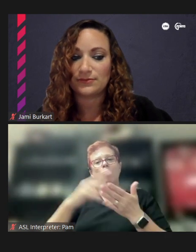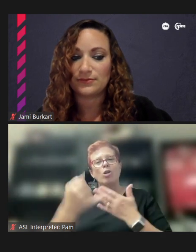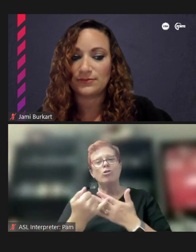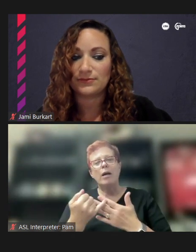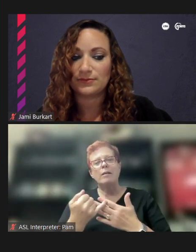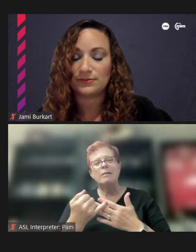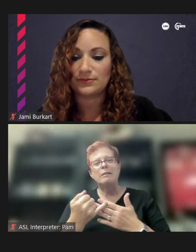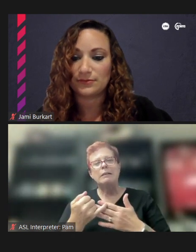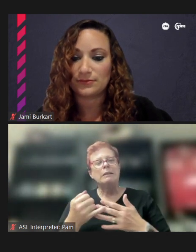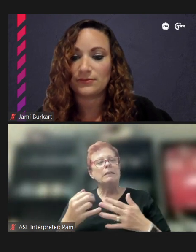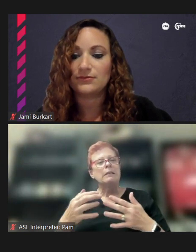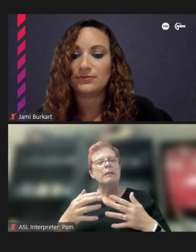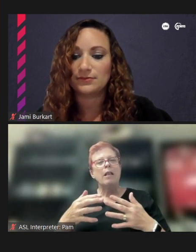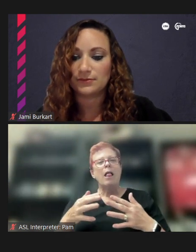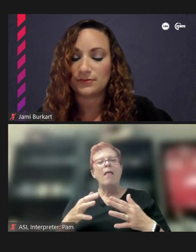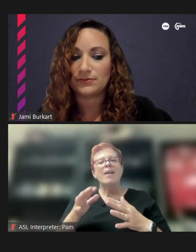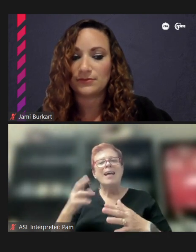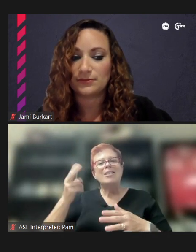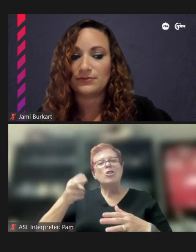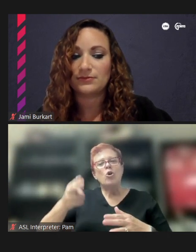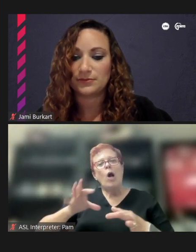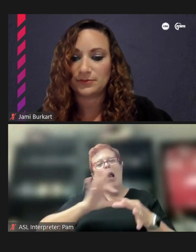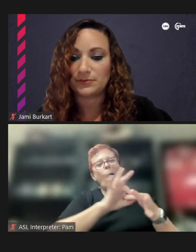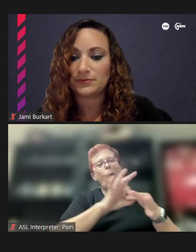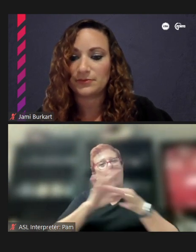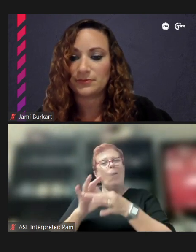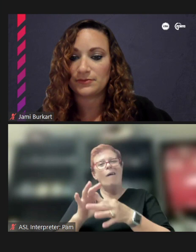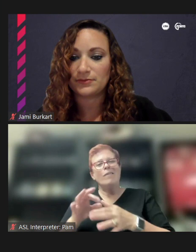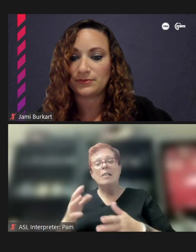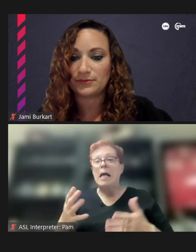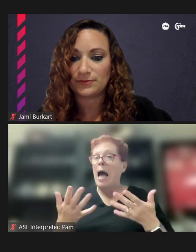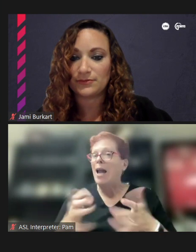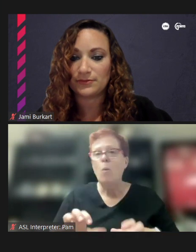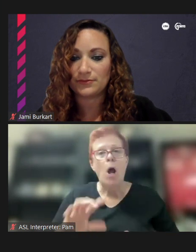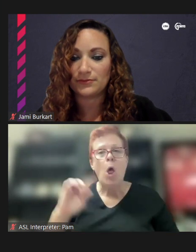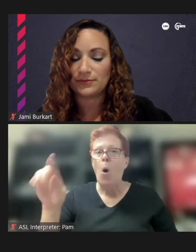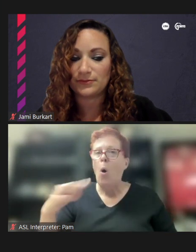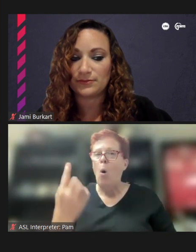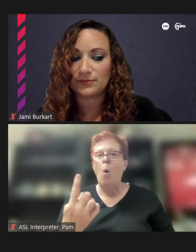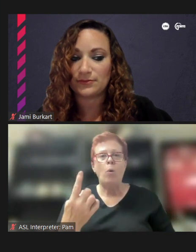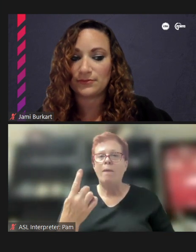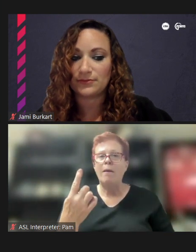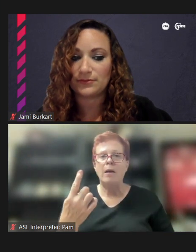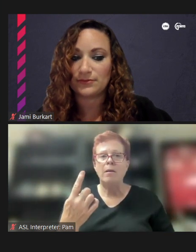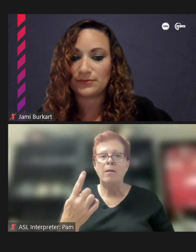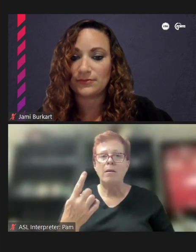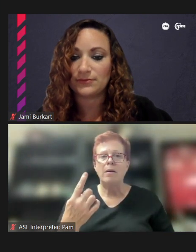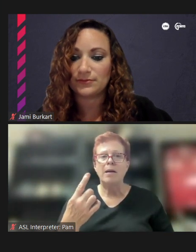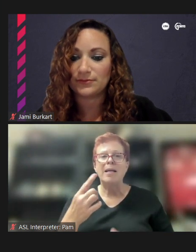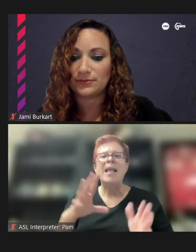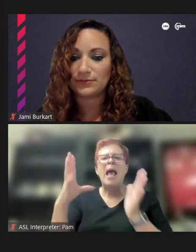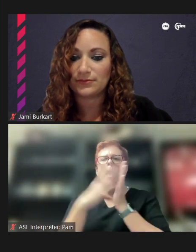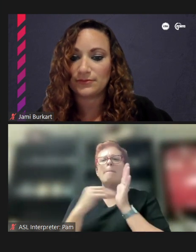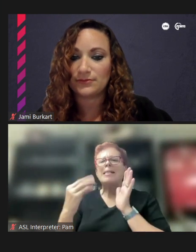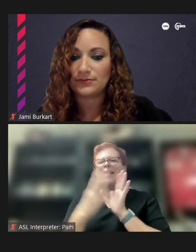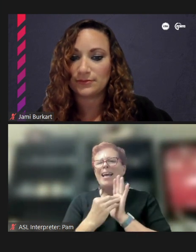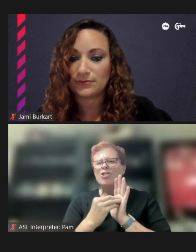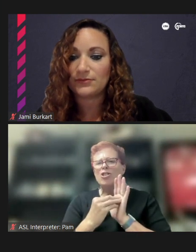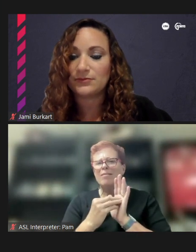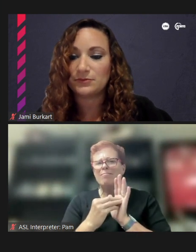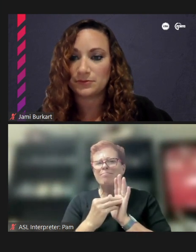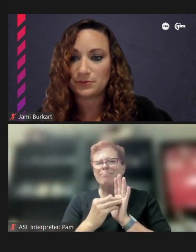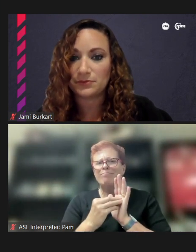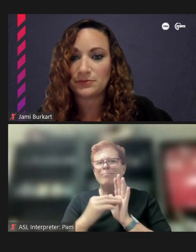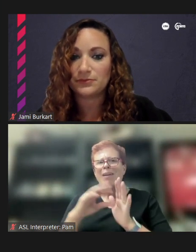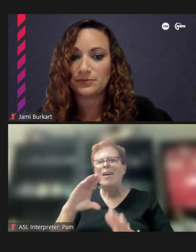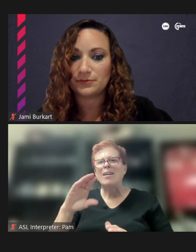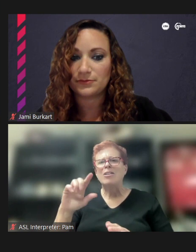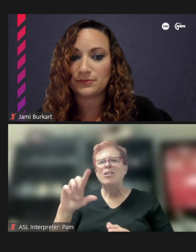historic reference. I would not want us to do an imitation design of the 20s, but look